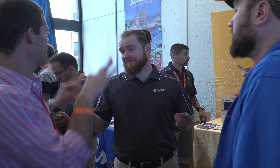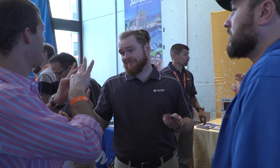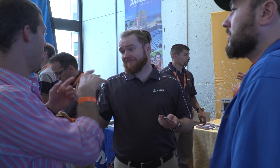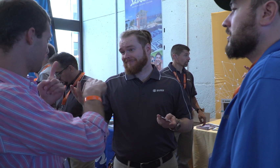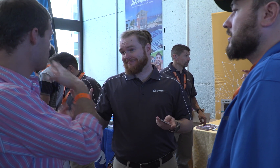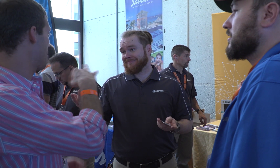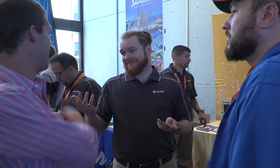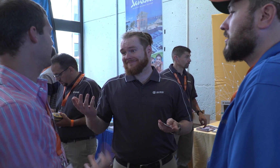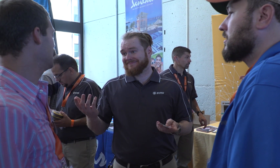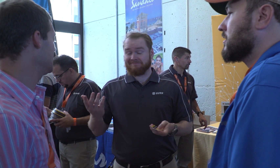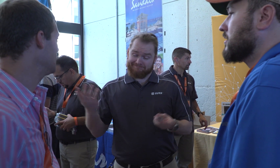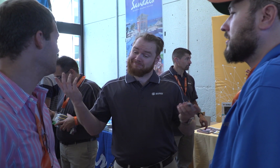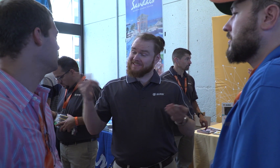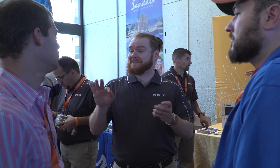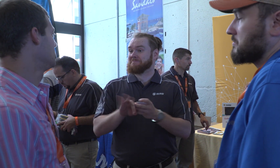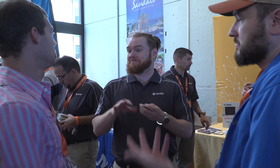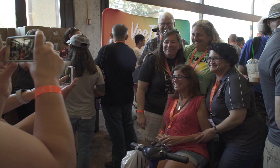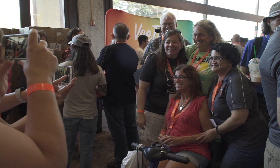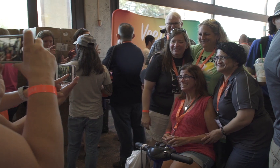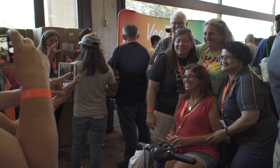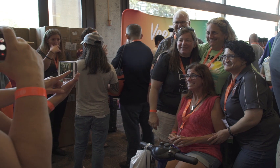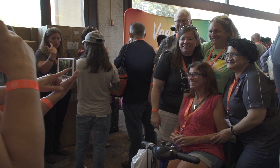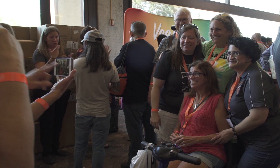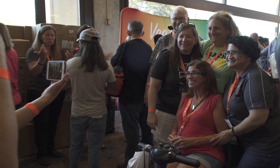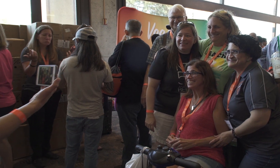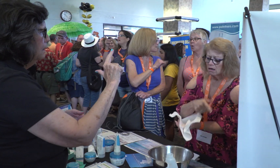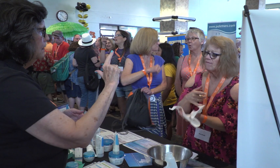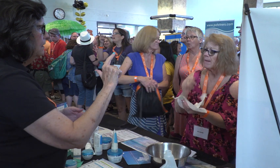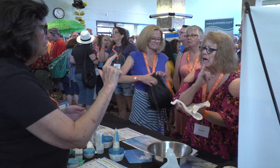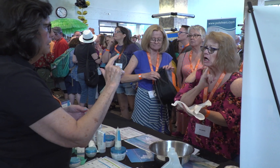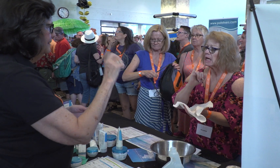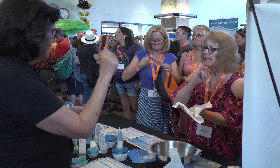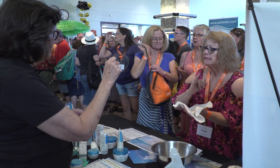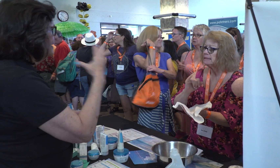What's important is your benefits. Yeah, that's what's important. Is this from Israel?